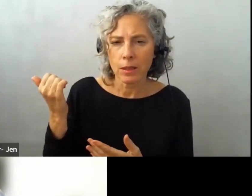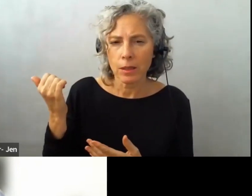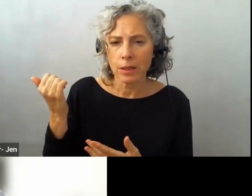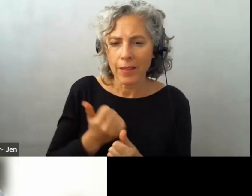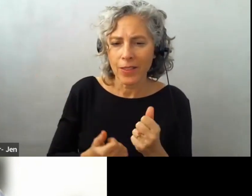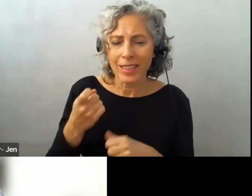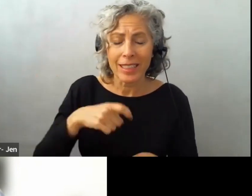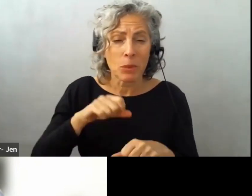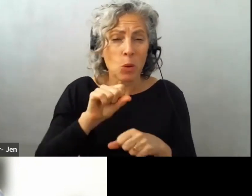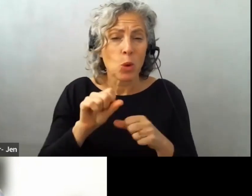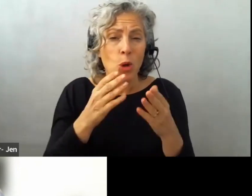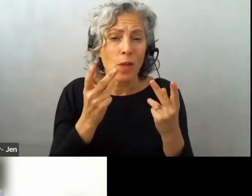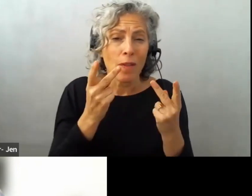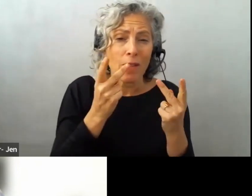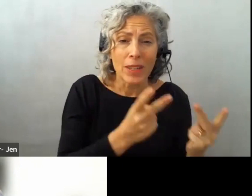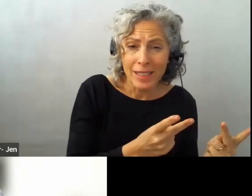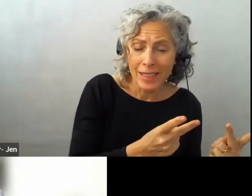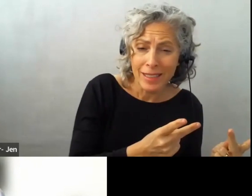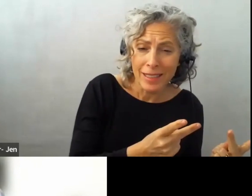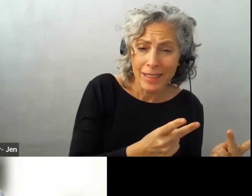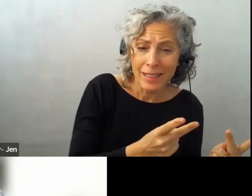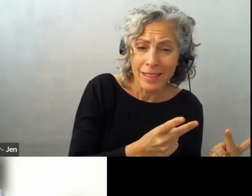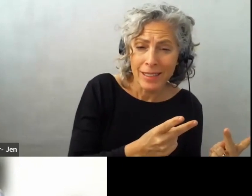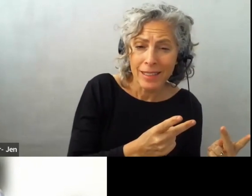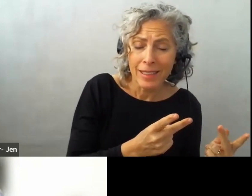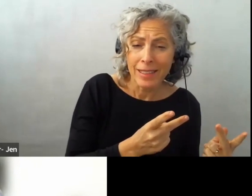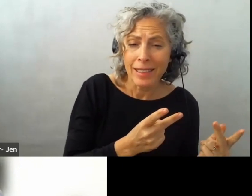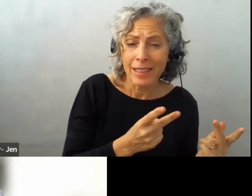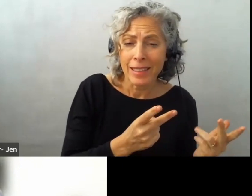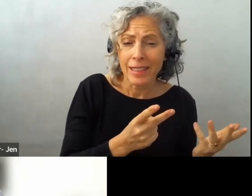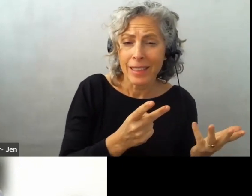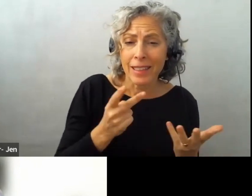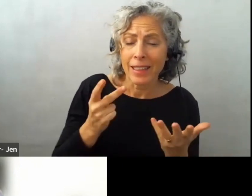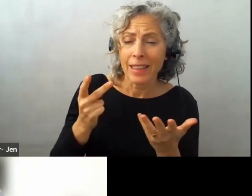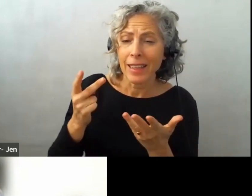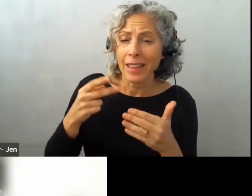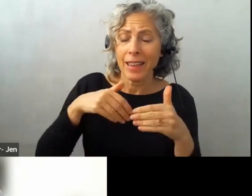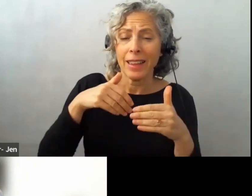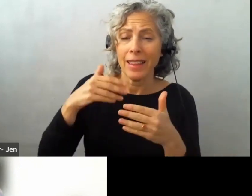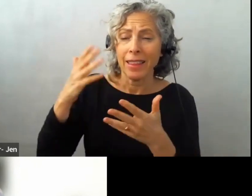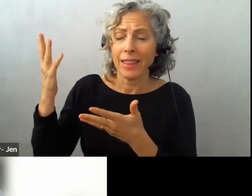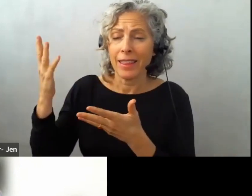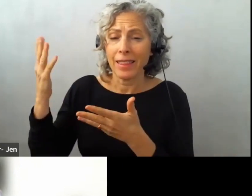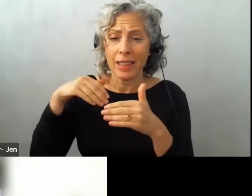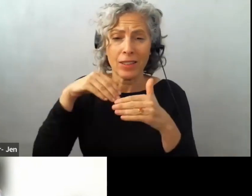time a worker visits a client, they're, they're coming into contact with people who may be